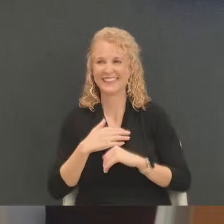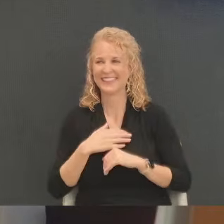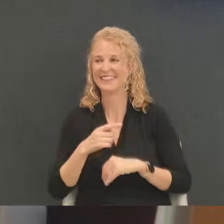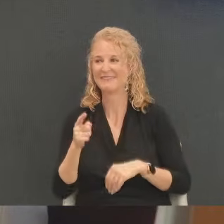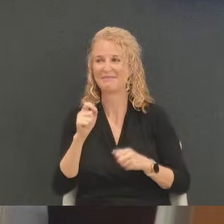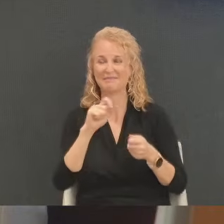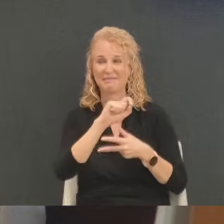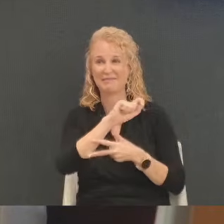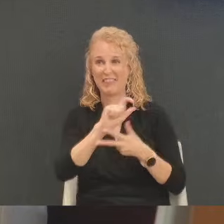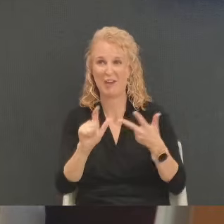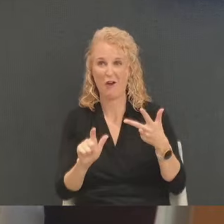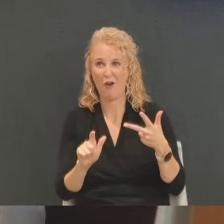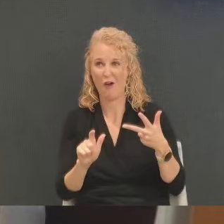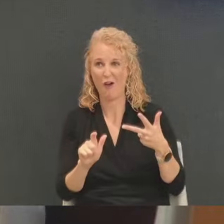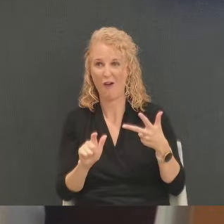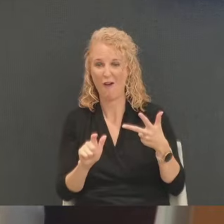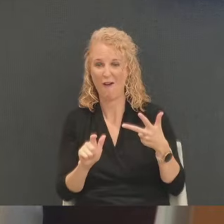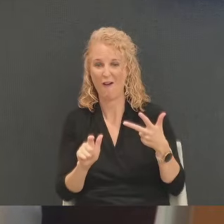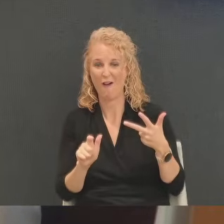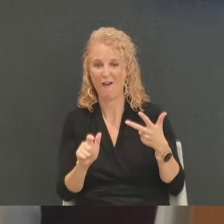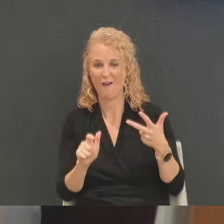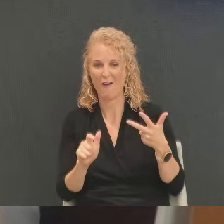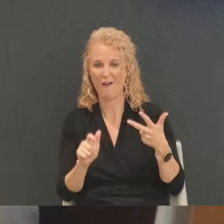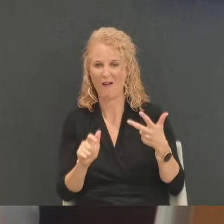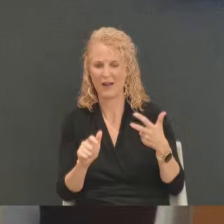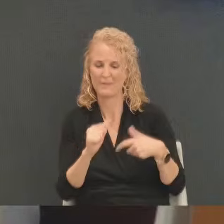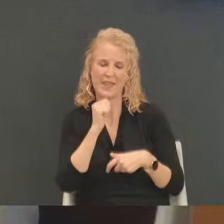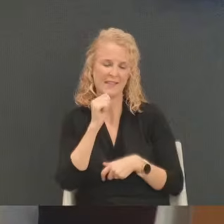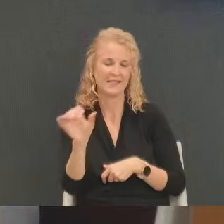but most of the these have multiple floors. We're not talking about one to two stories.